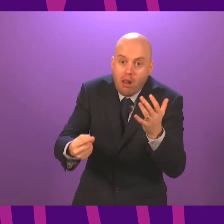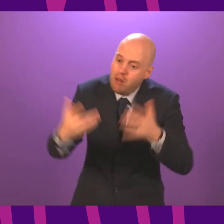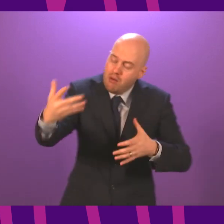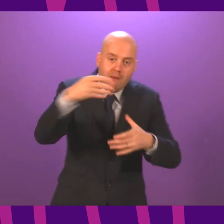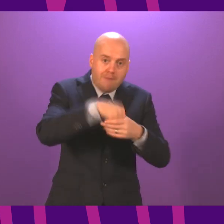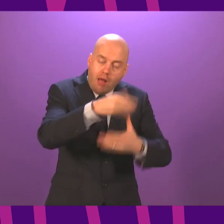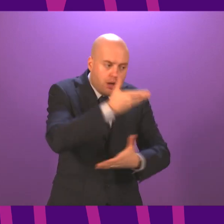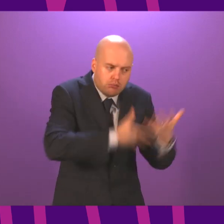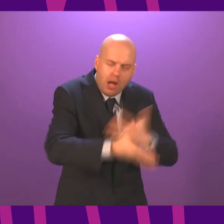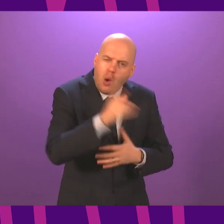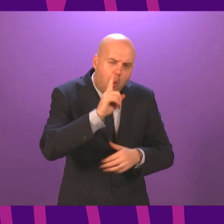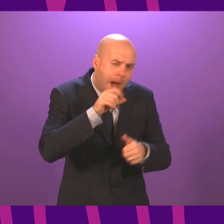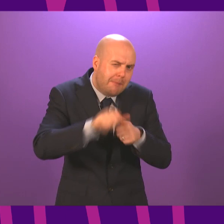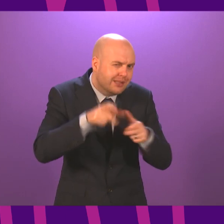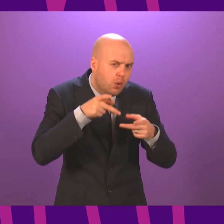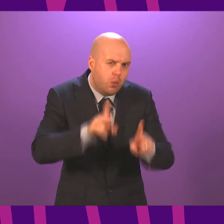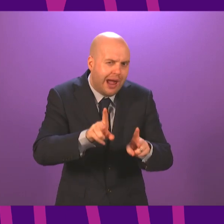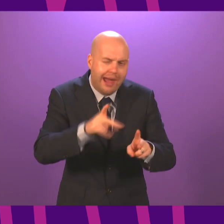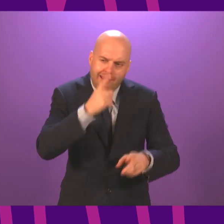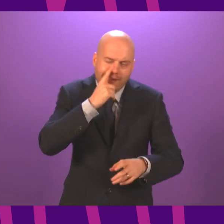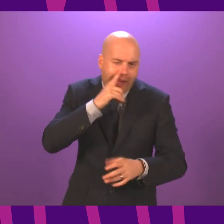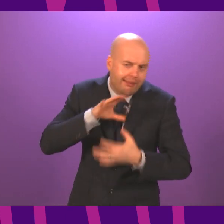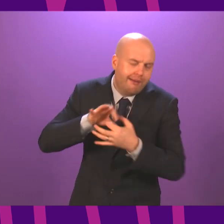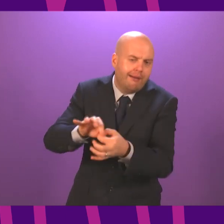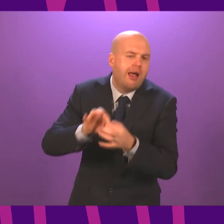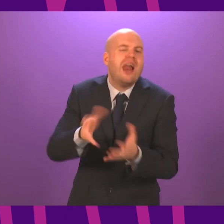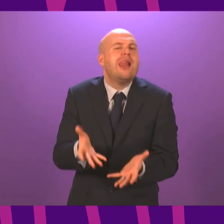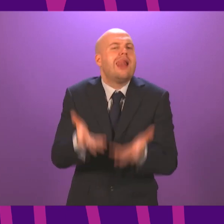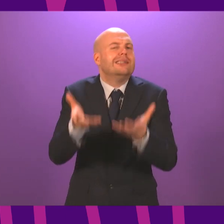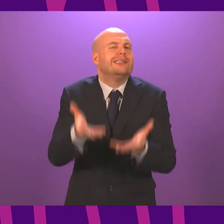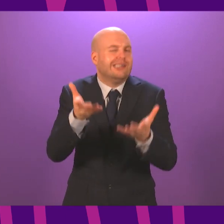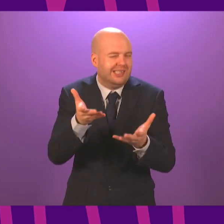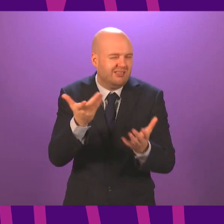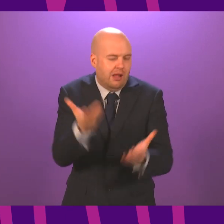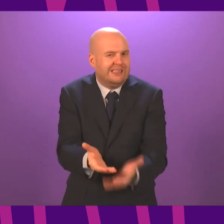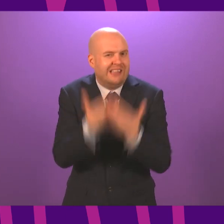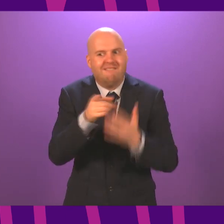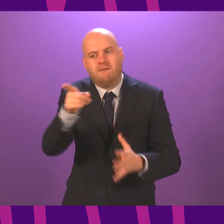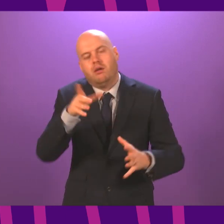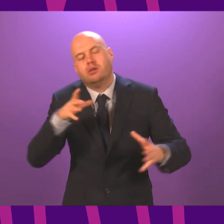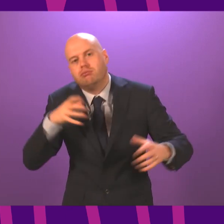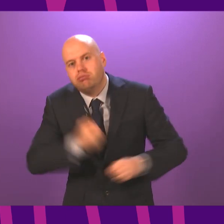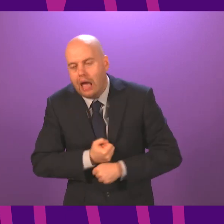information that we need to make a decision in a way that causes the minimum stress and